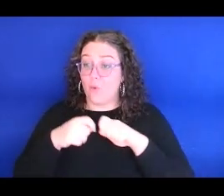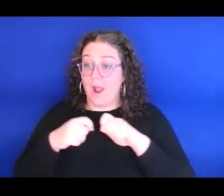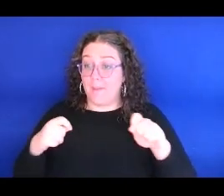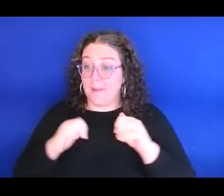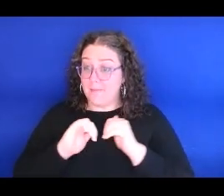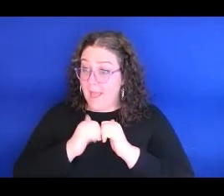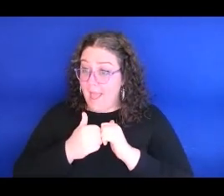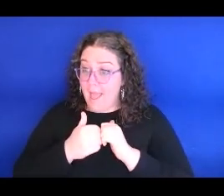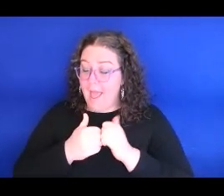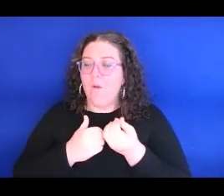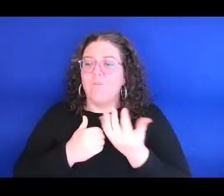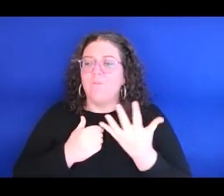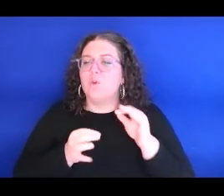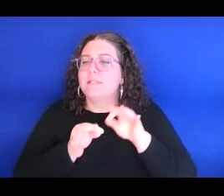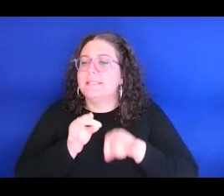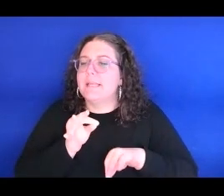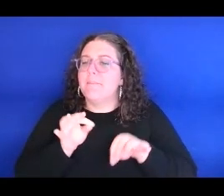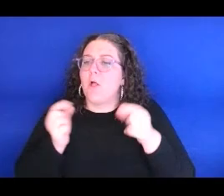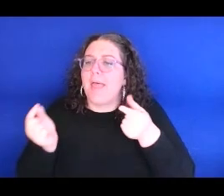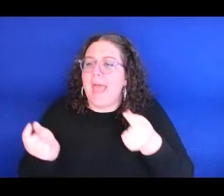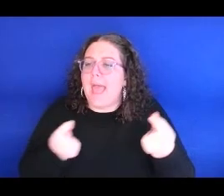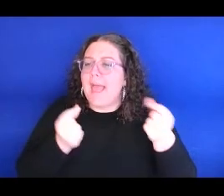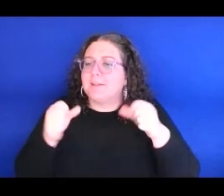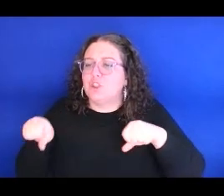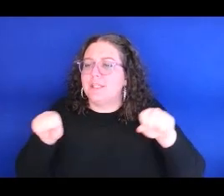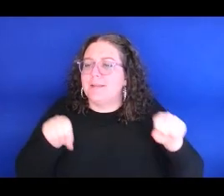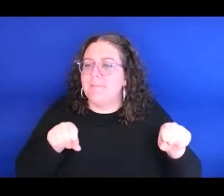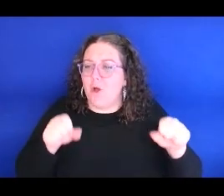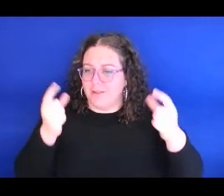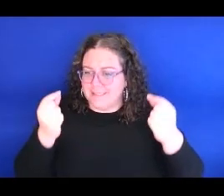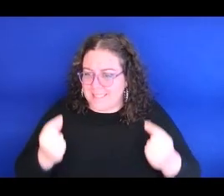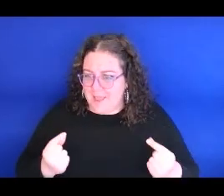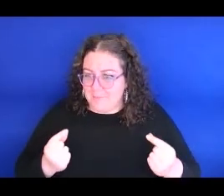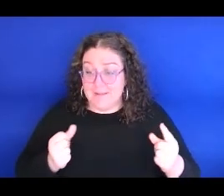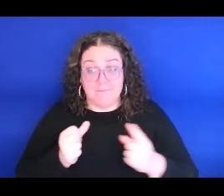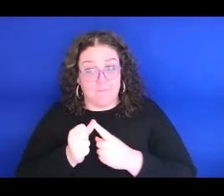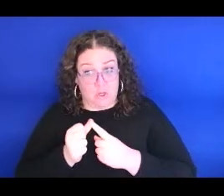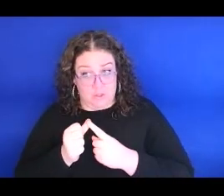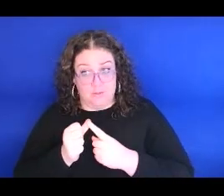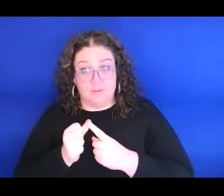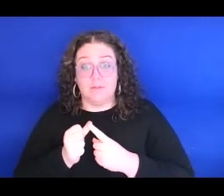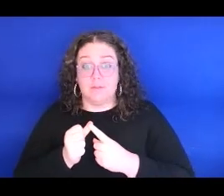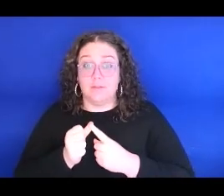actionable steps you can take today. First, take a look at the products your